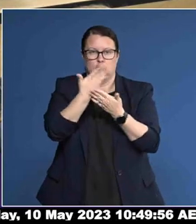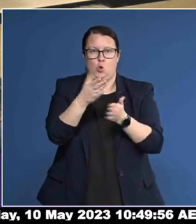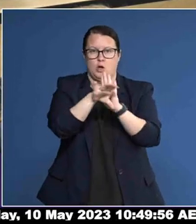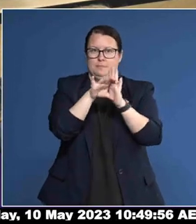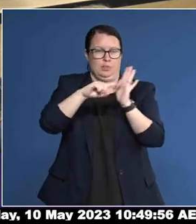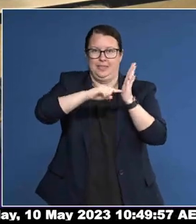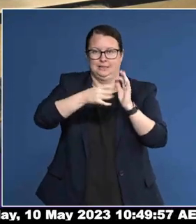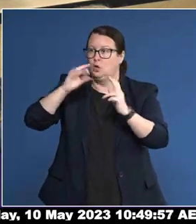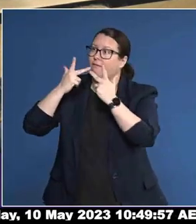back a step.